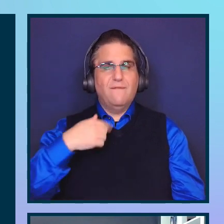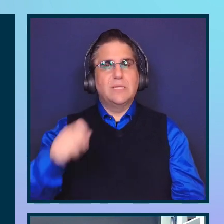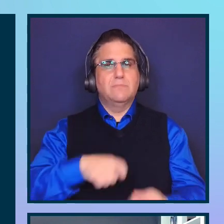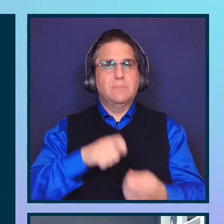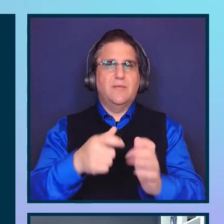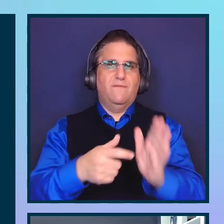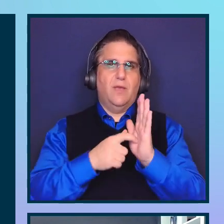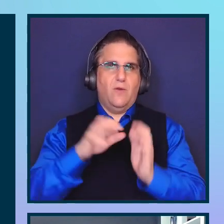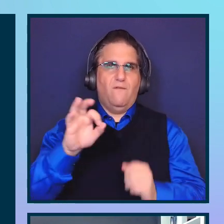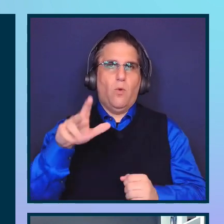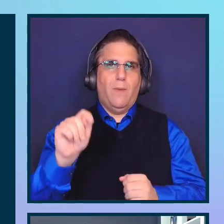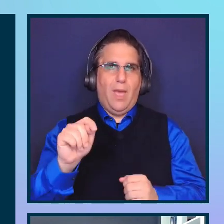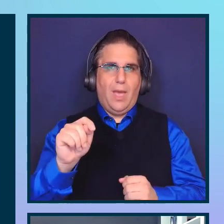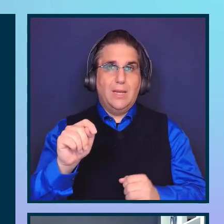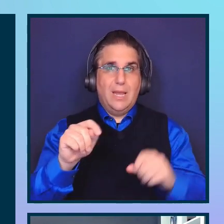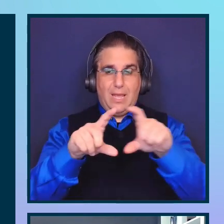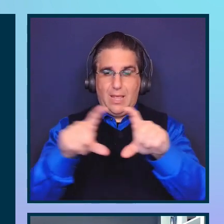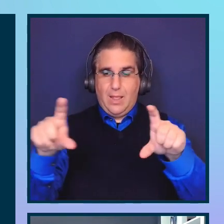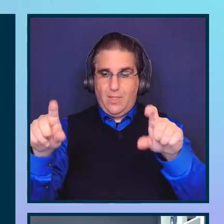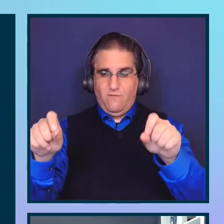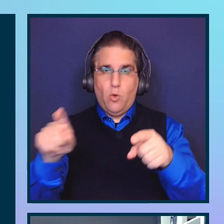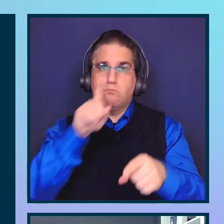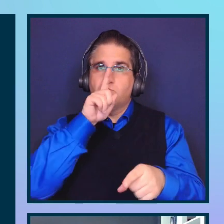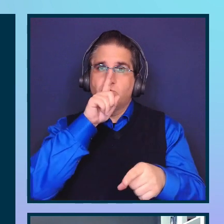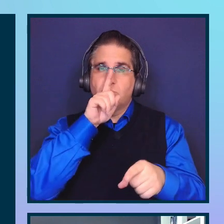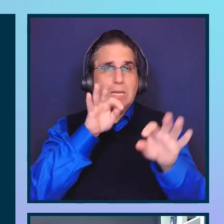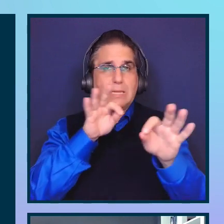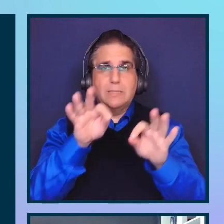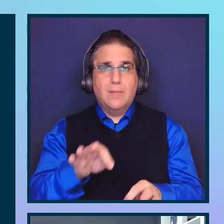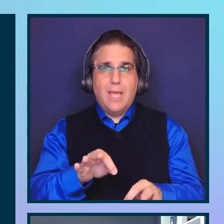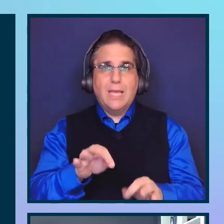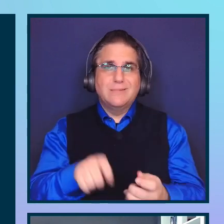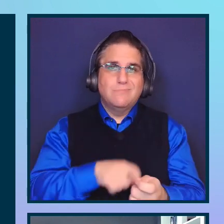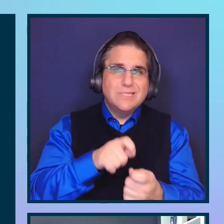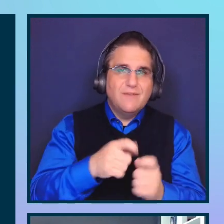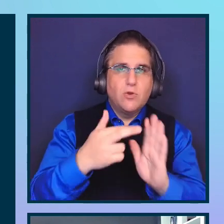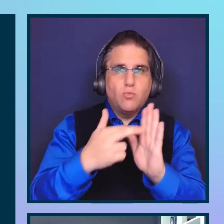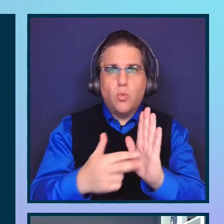for someone that is not Canadian to know what that zip code format is. The same for the telephone number.